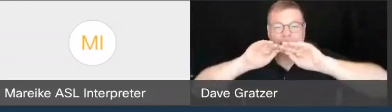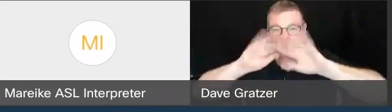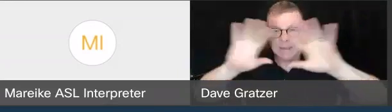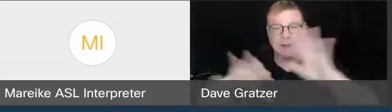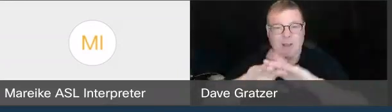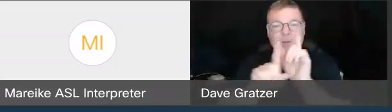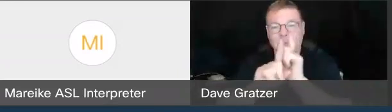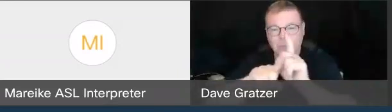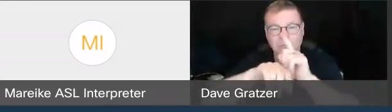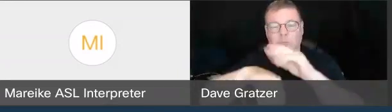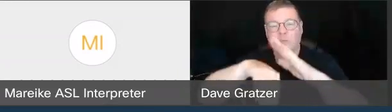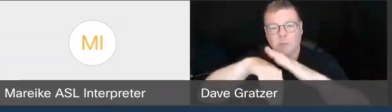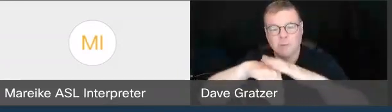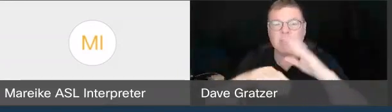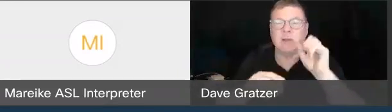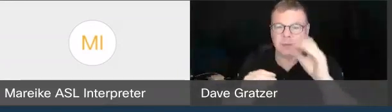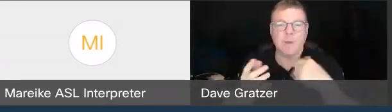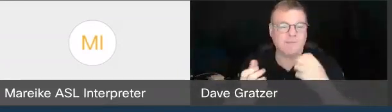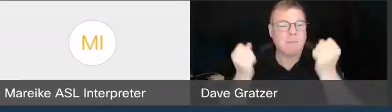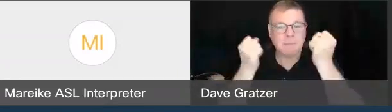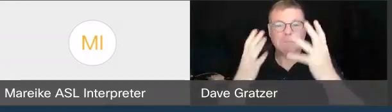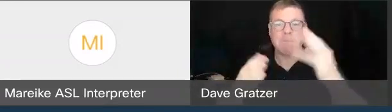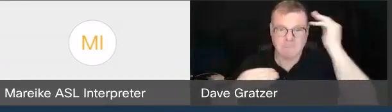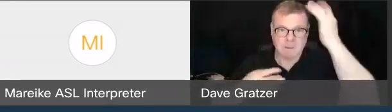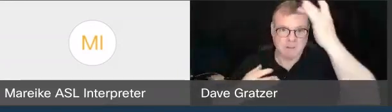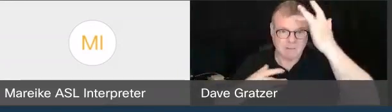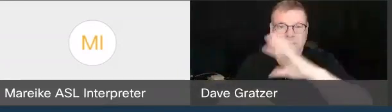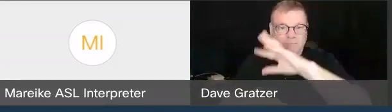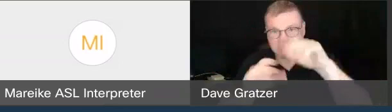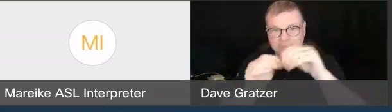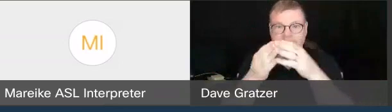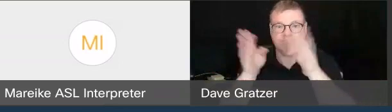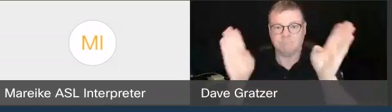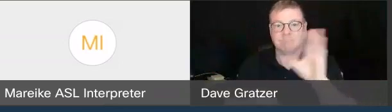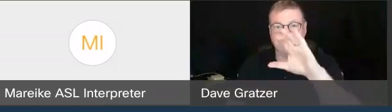severe and persistent mental illnesses across the spectrum of the criminal justice system.